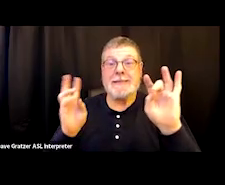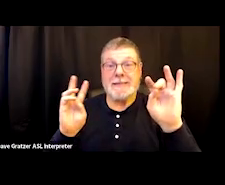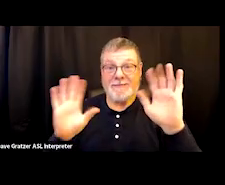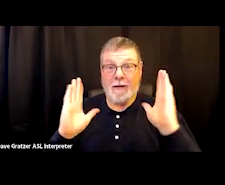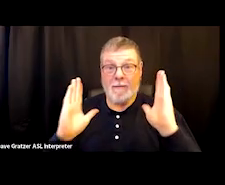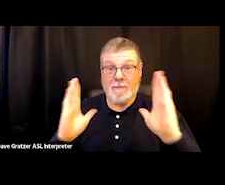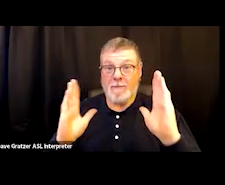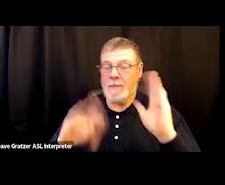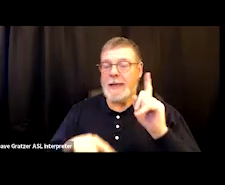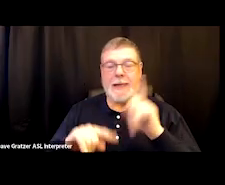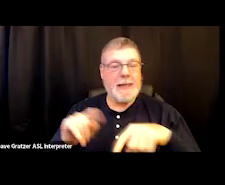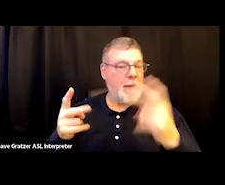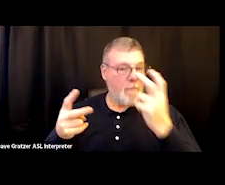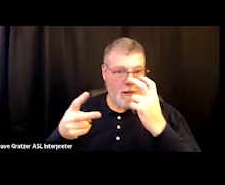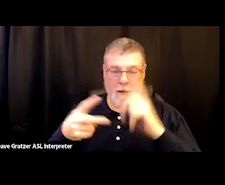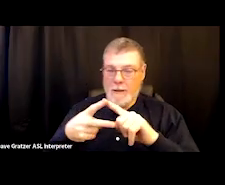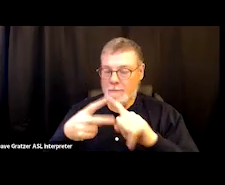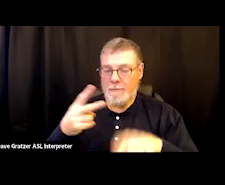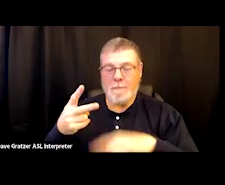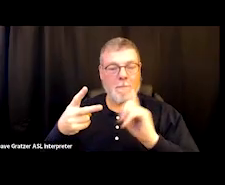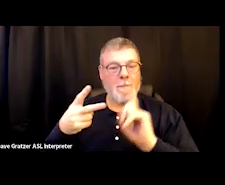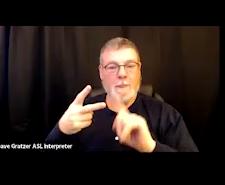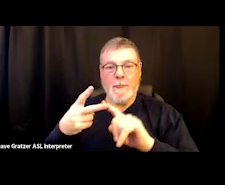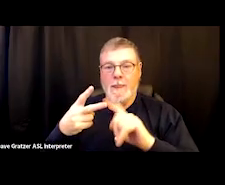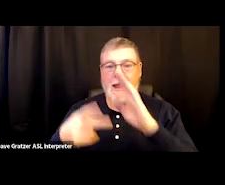They cannot be blind. They can never have been married